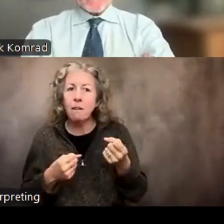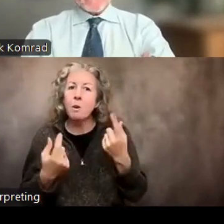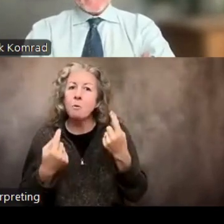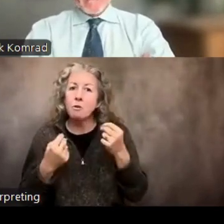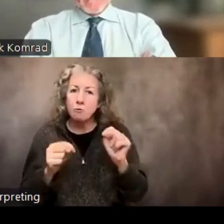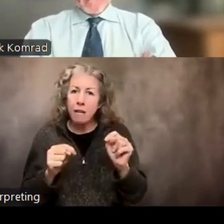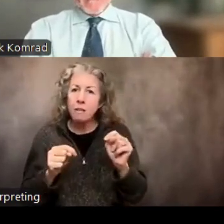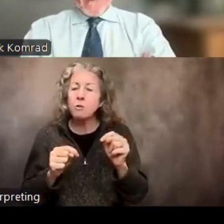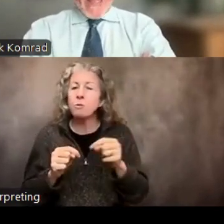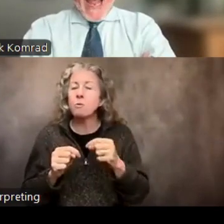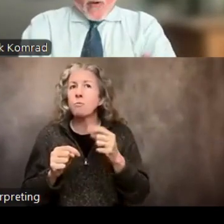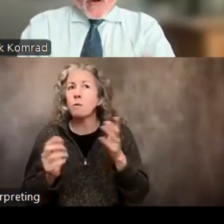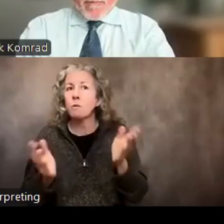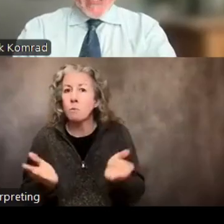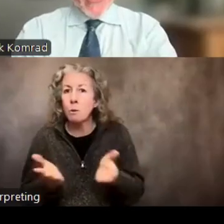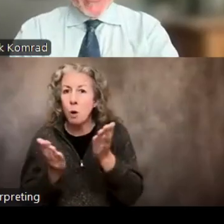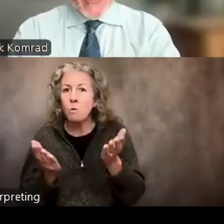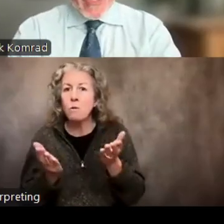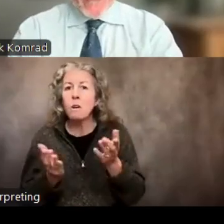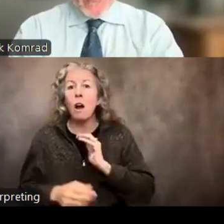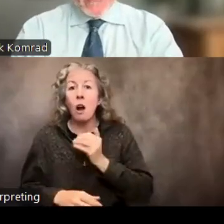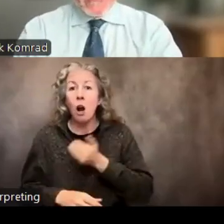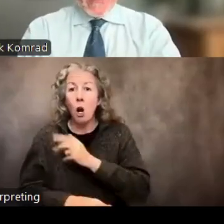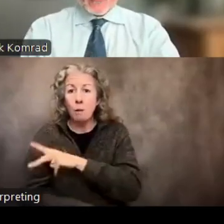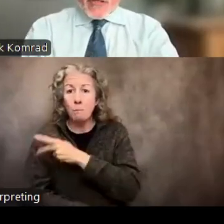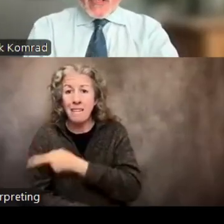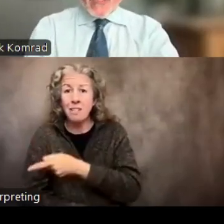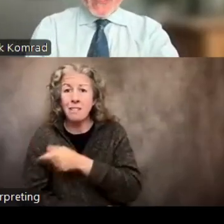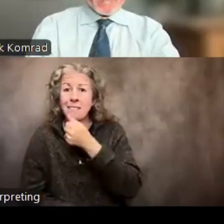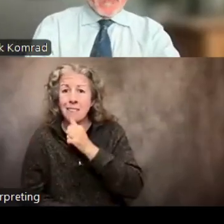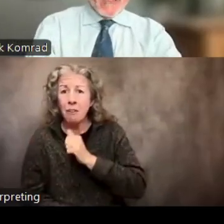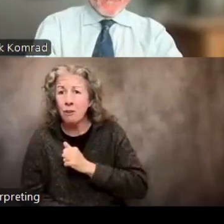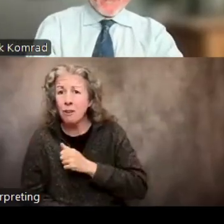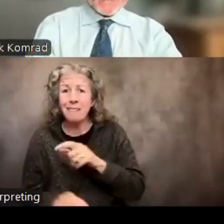that our patients suffering is as real and as meaningful as